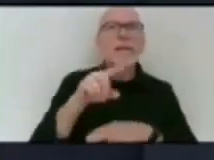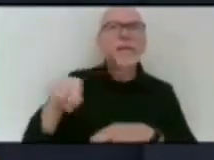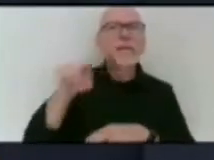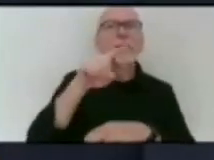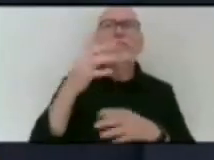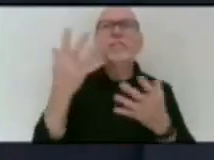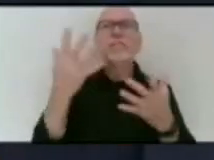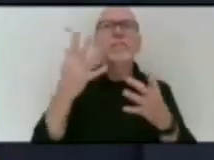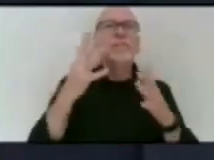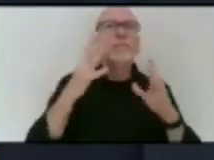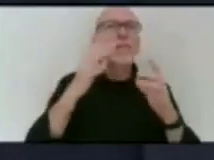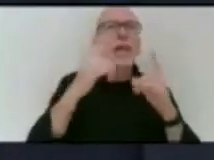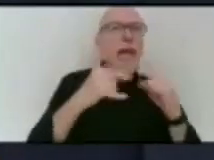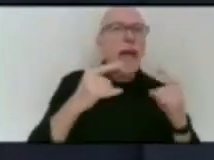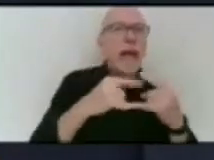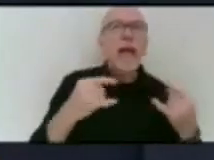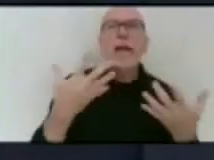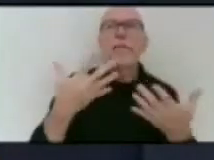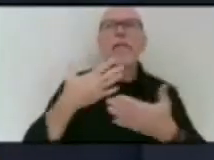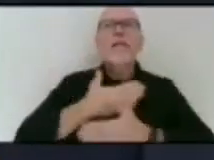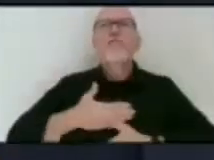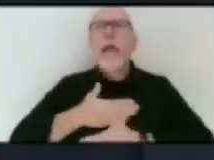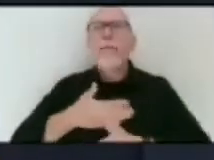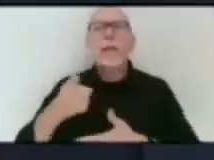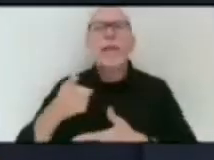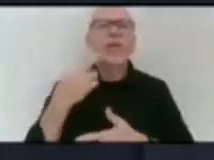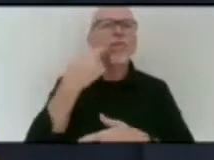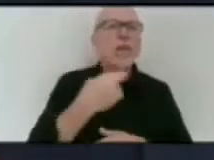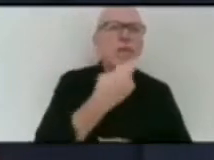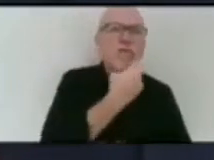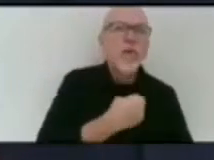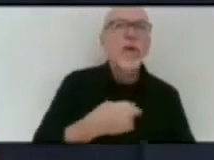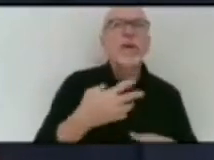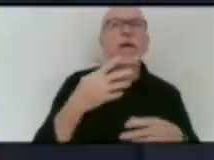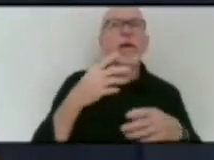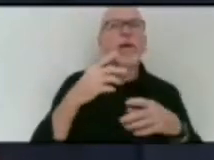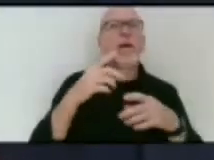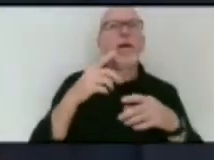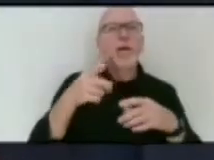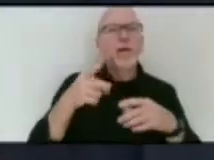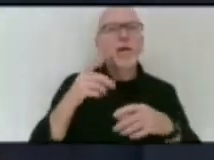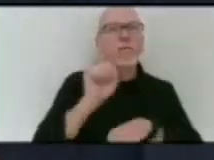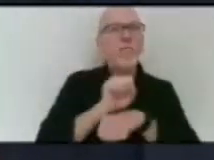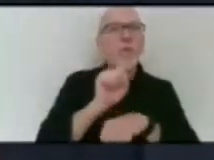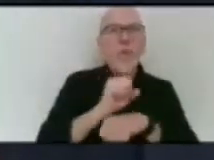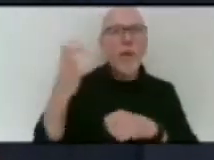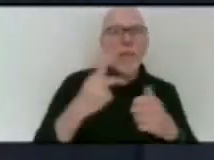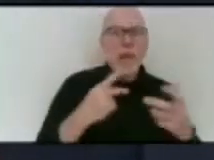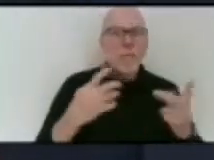entertainment venues and restaurant options bring employees back as their market demand returned.